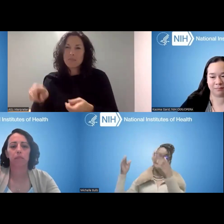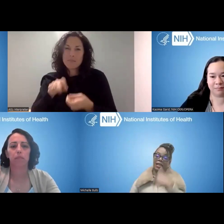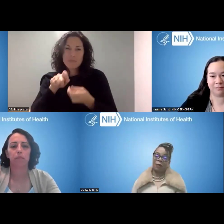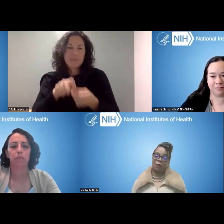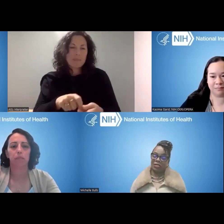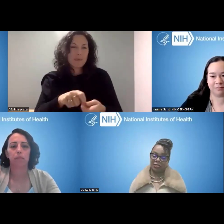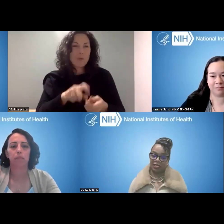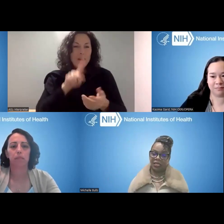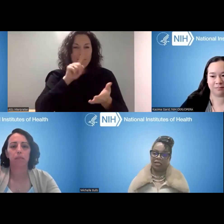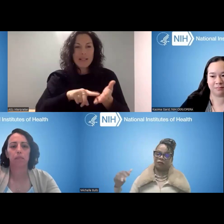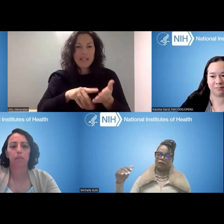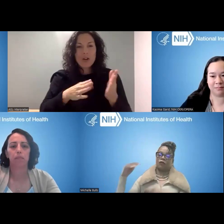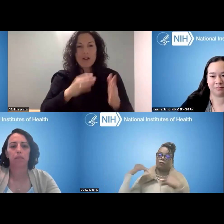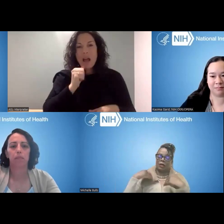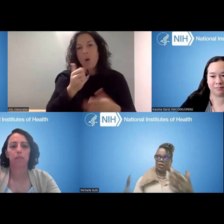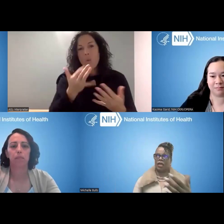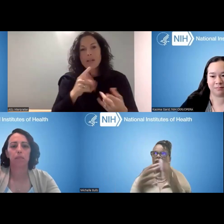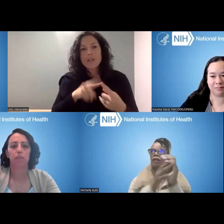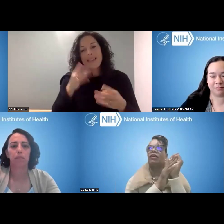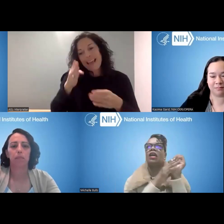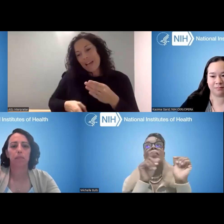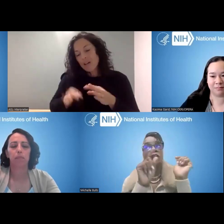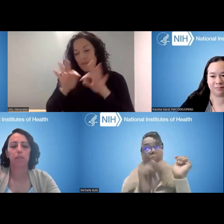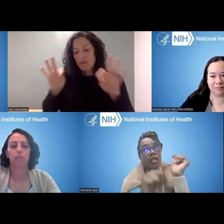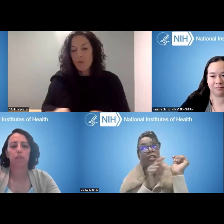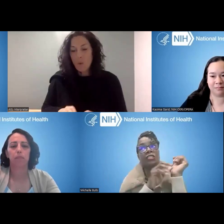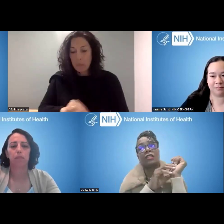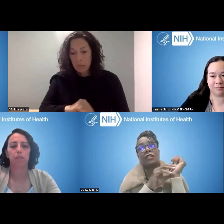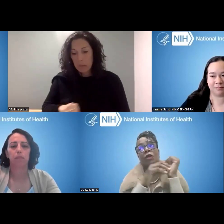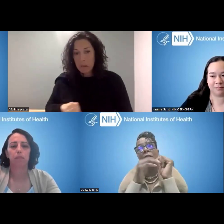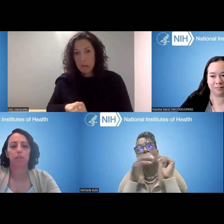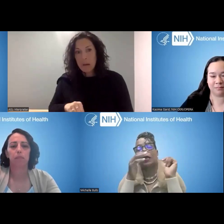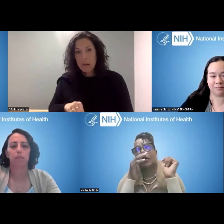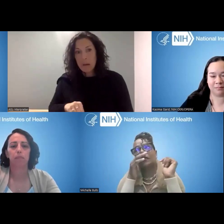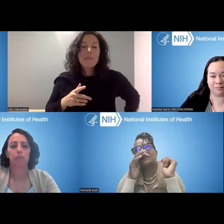and not wait until the end of the form like we have. The challenge then there becomes ...